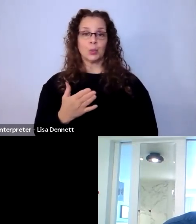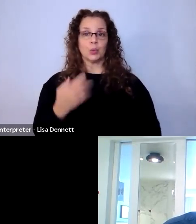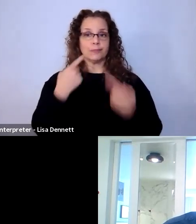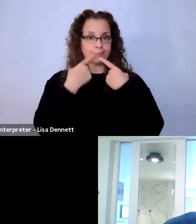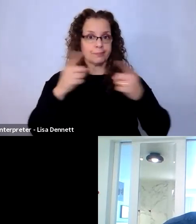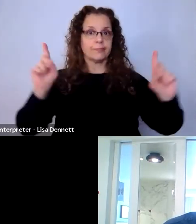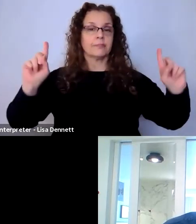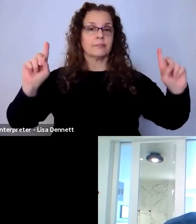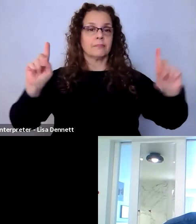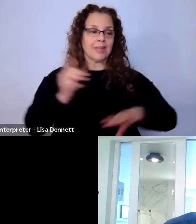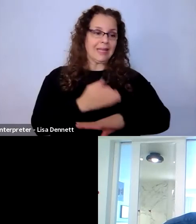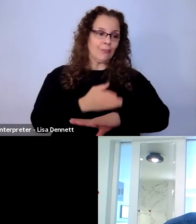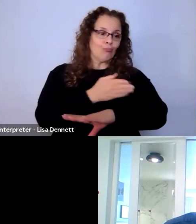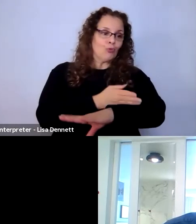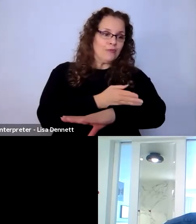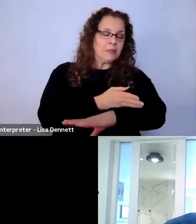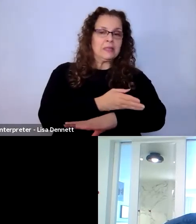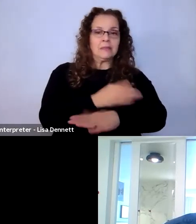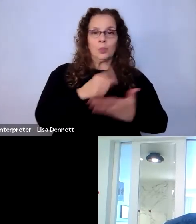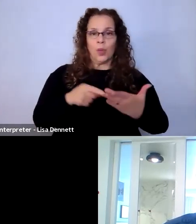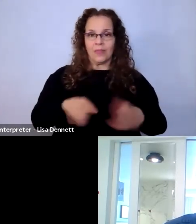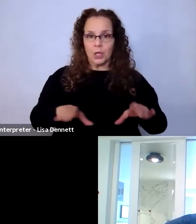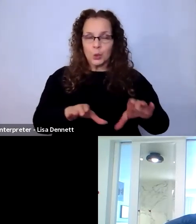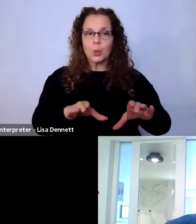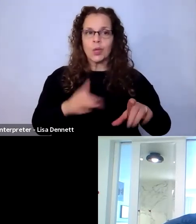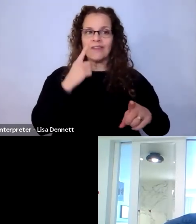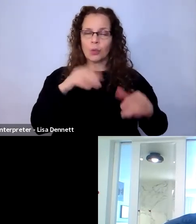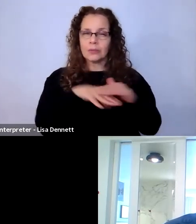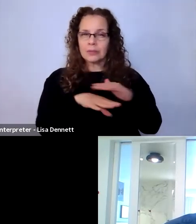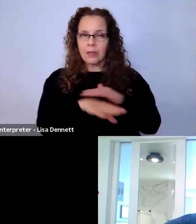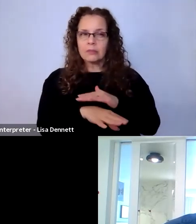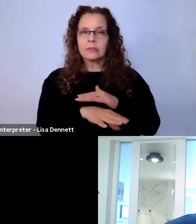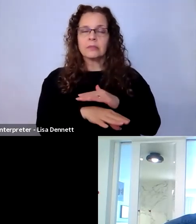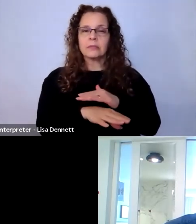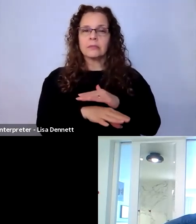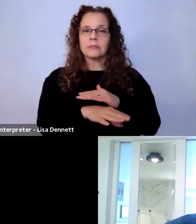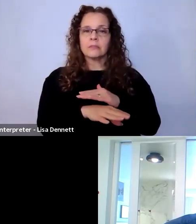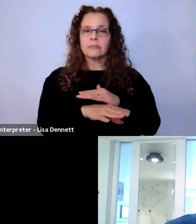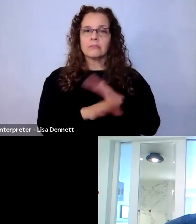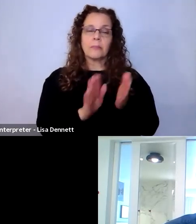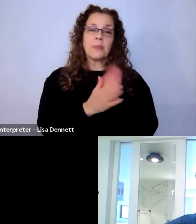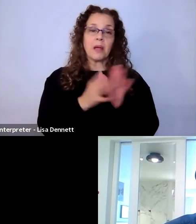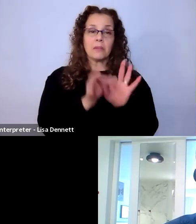improvements they've done or things that they're doing it their companies to make accessibility, important and something that matters, I would say yes.